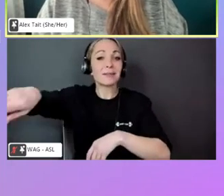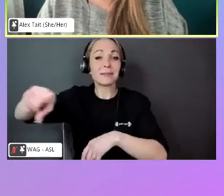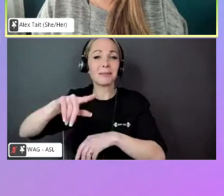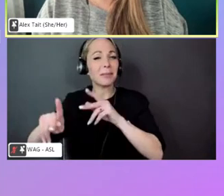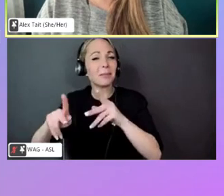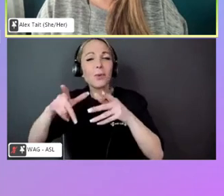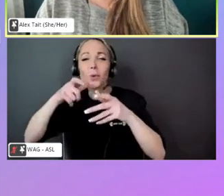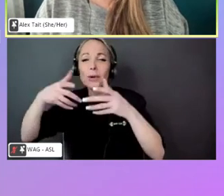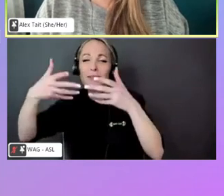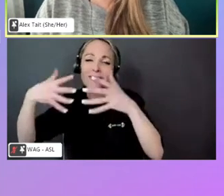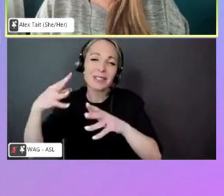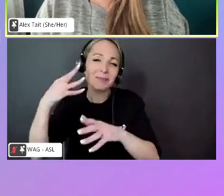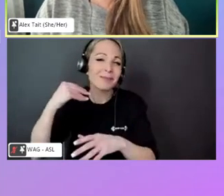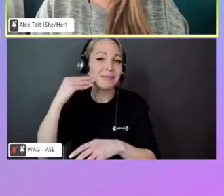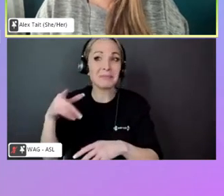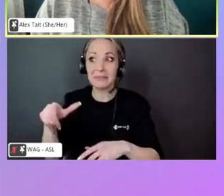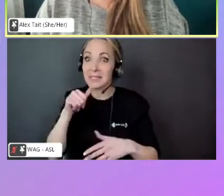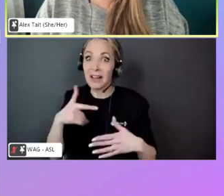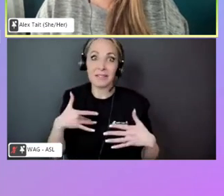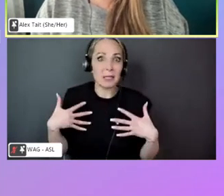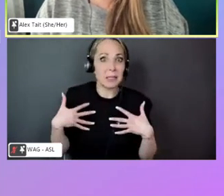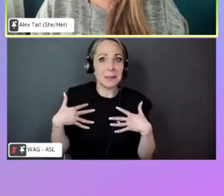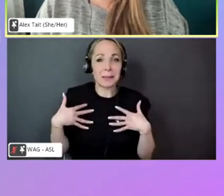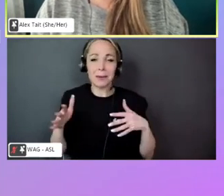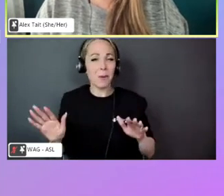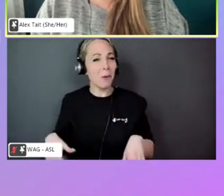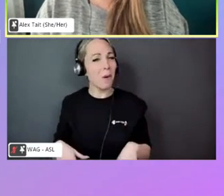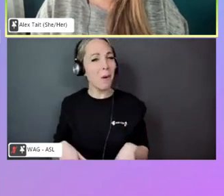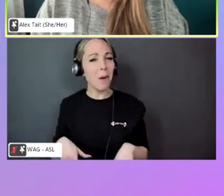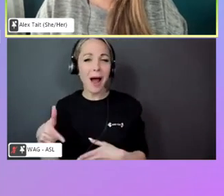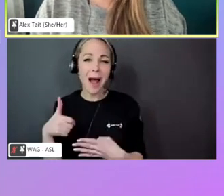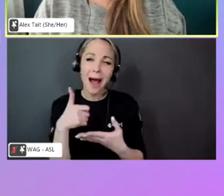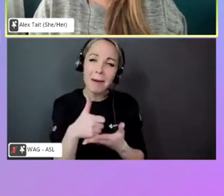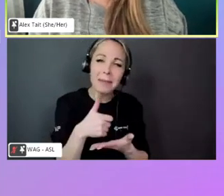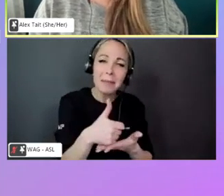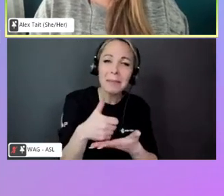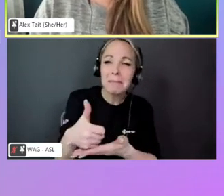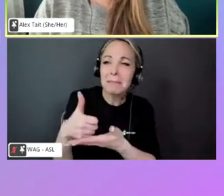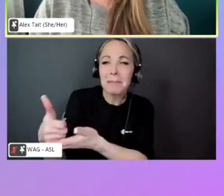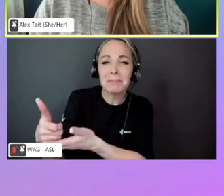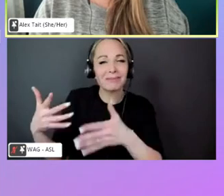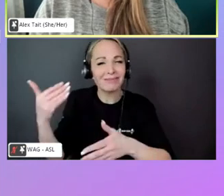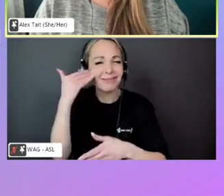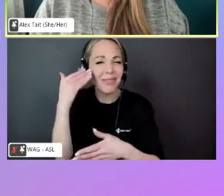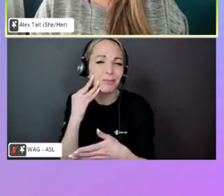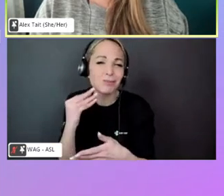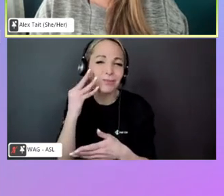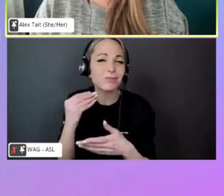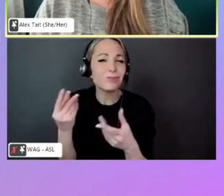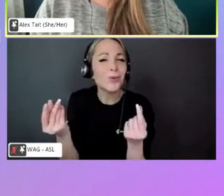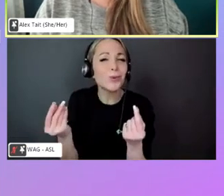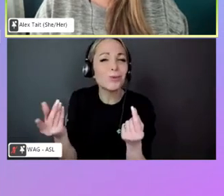activities. They are confident and they lack anxiety, many older adults when using digital media and